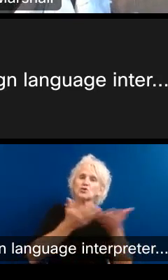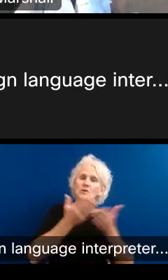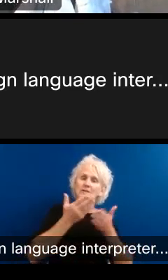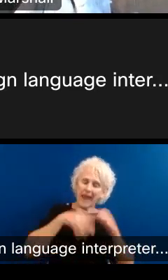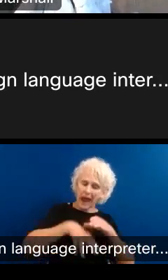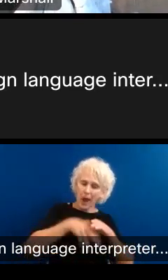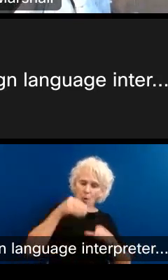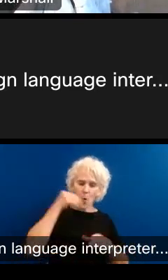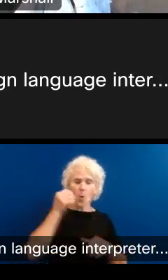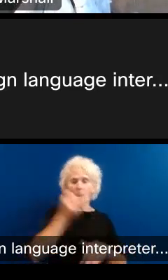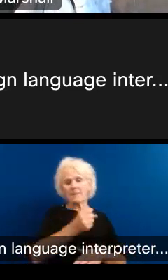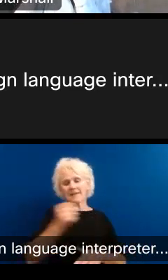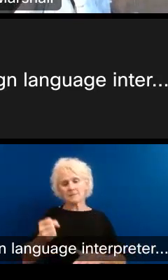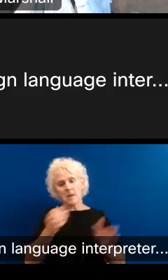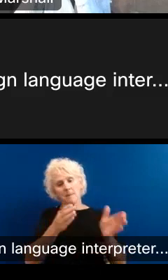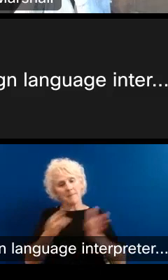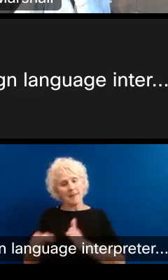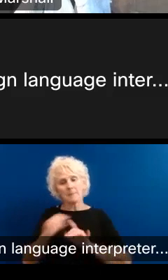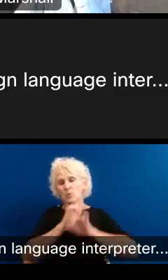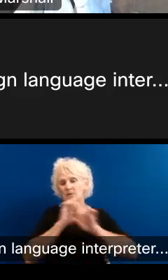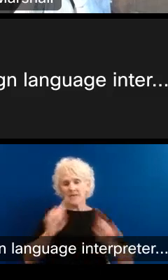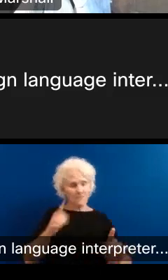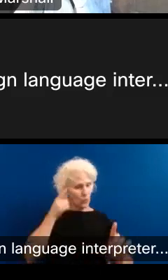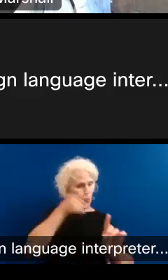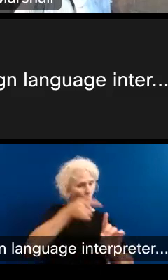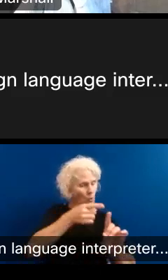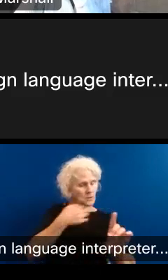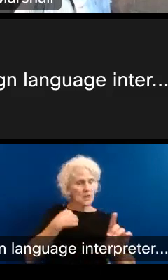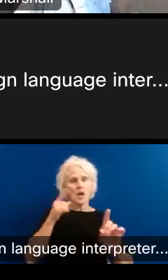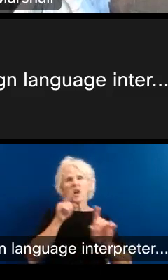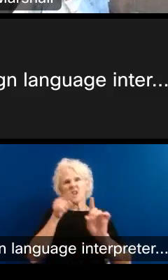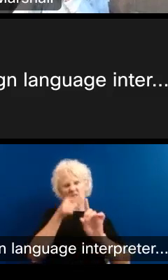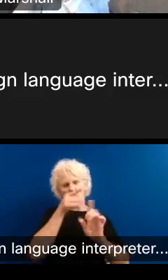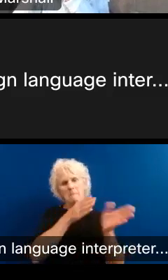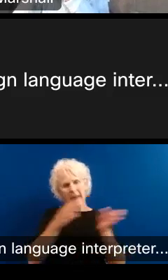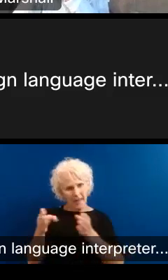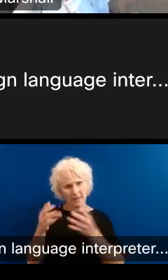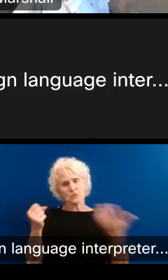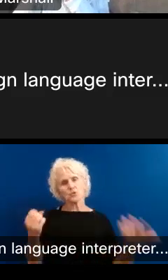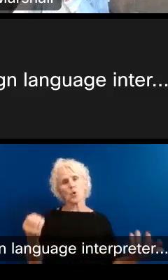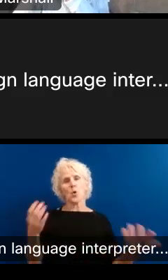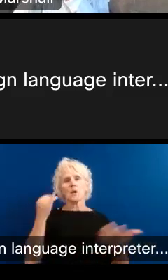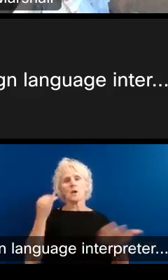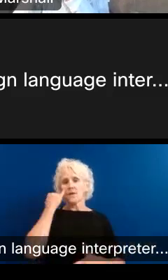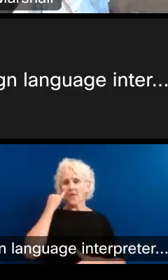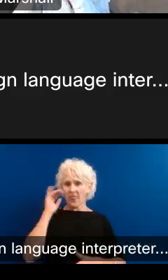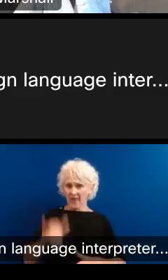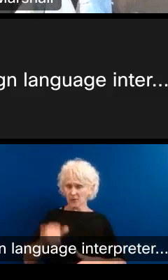different goals and different objectives. So, if that's what that question means,